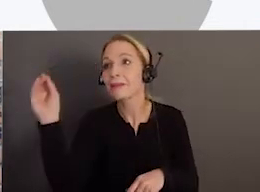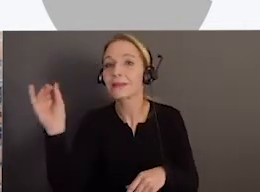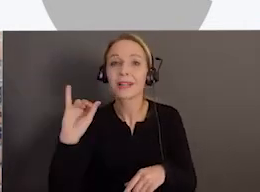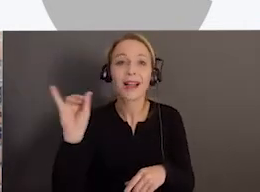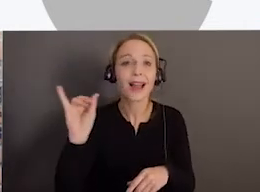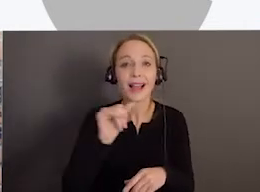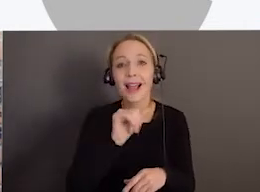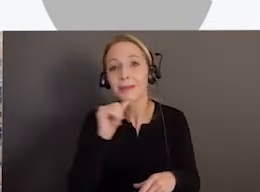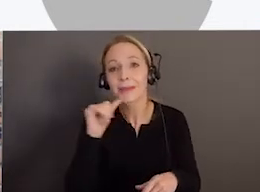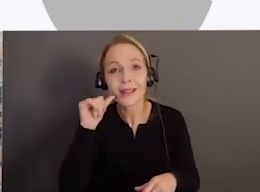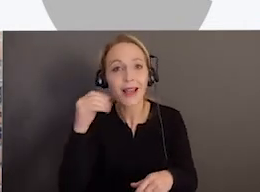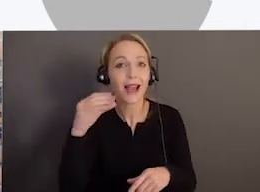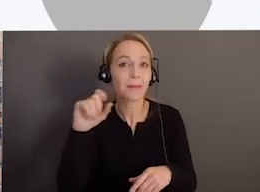BETTER PART OF A DECADE.